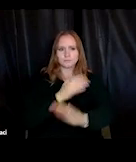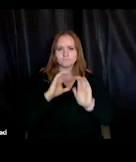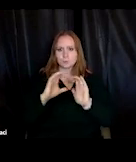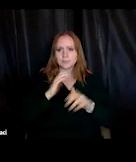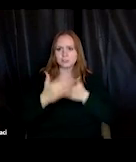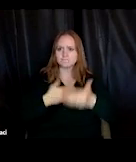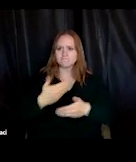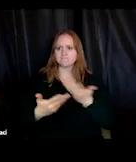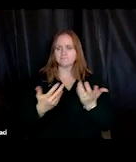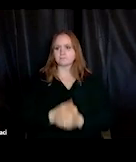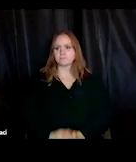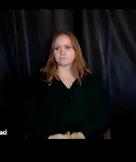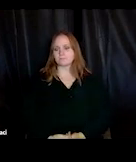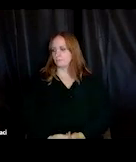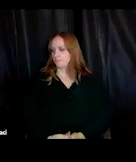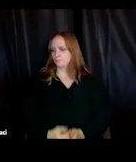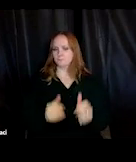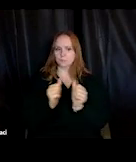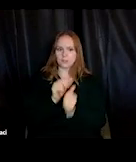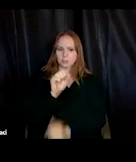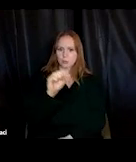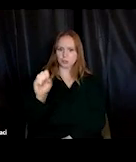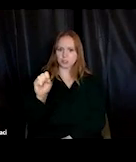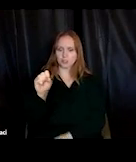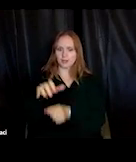with the social security field office.